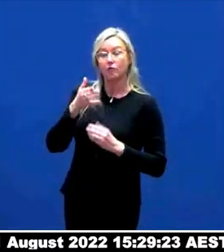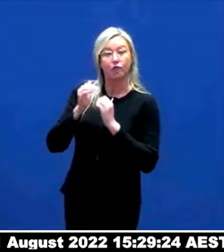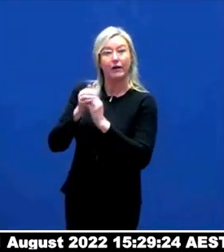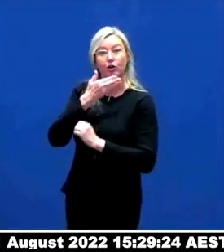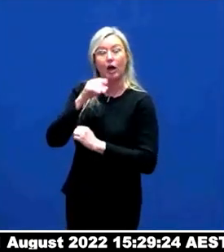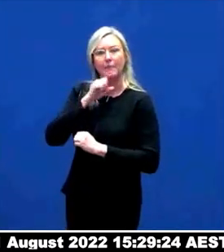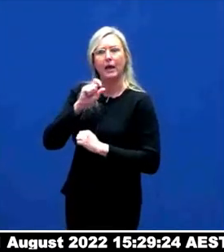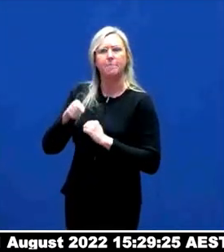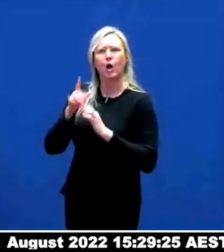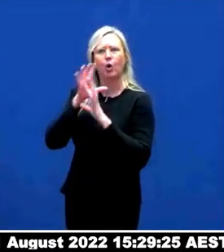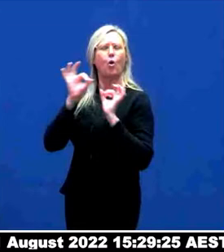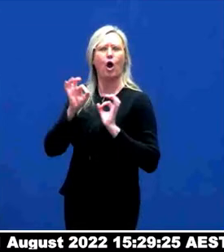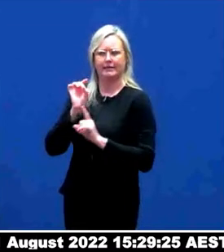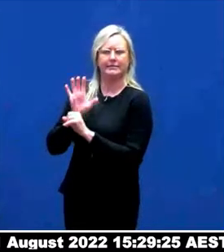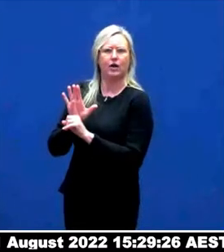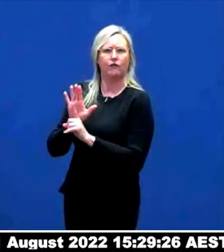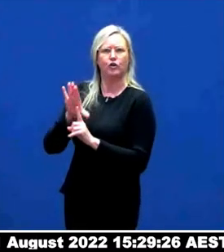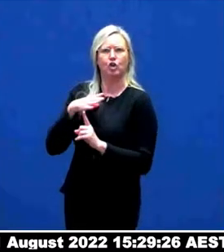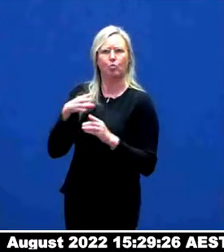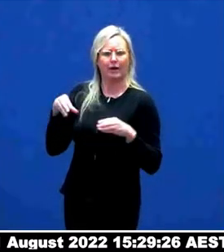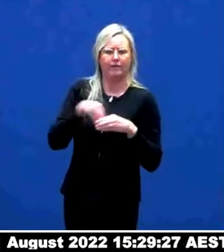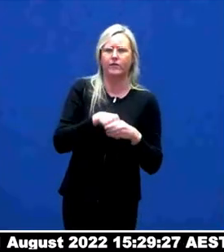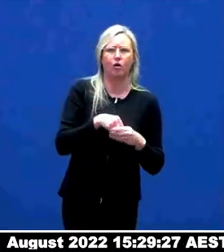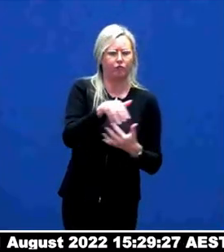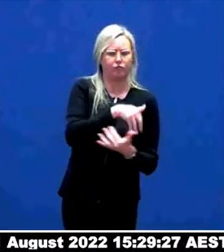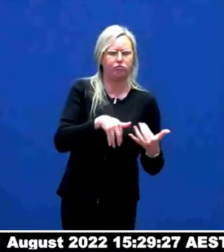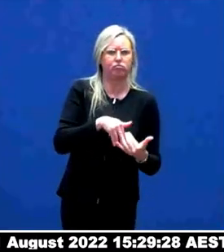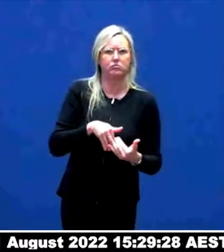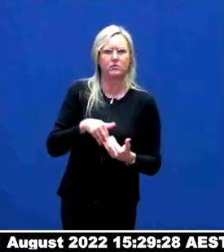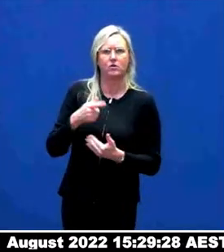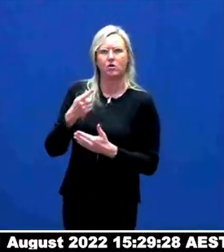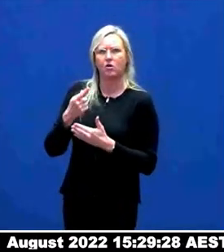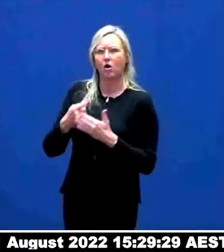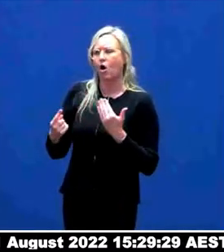to people, doesn't want to deal with people, only comes out when necessary.